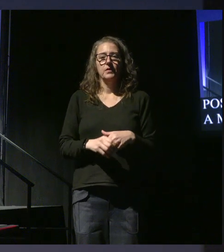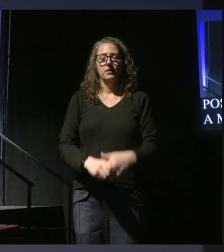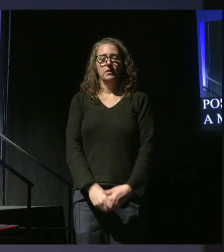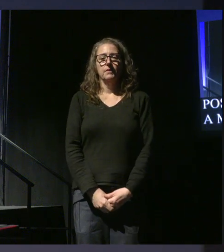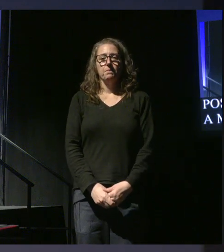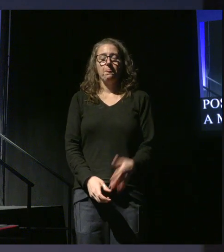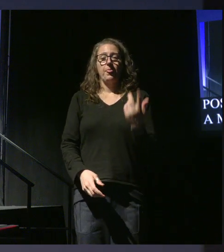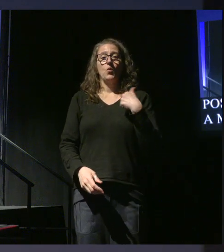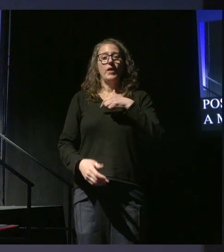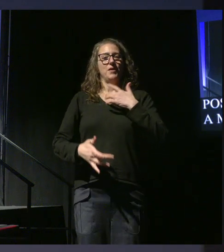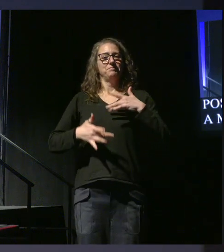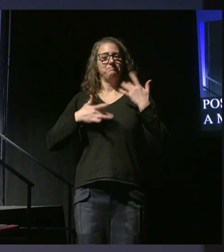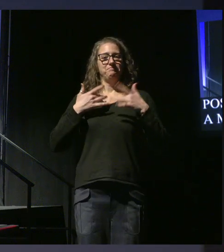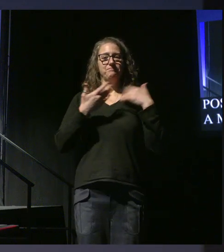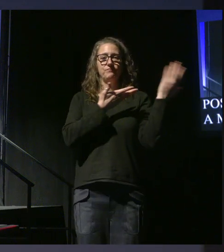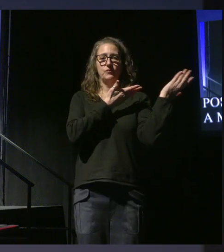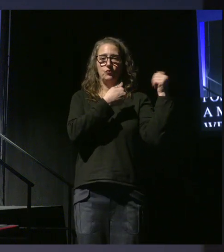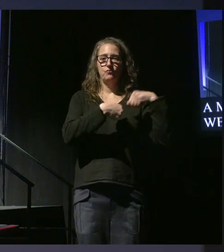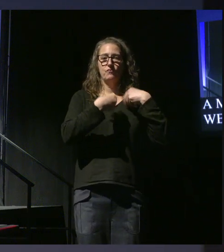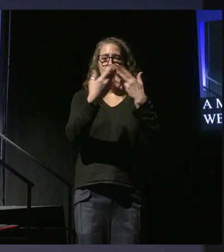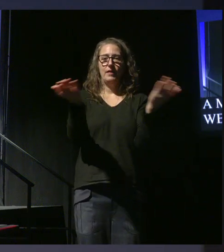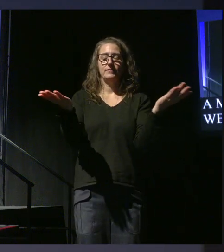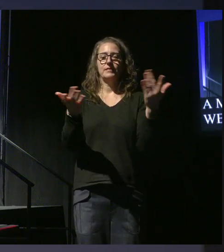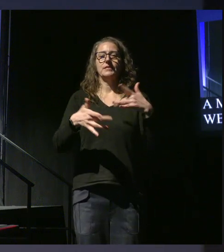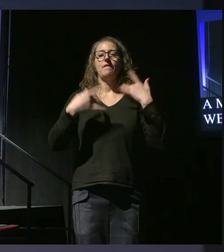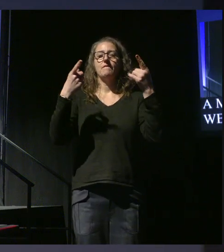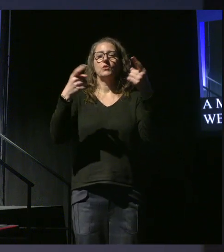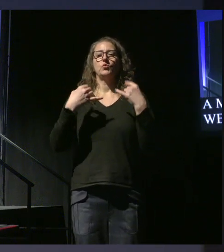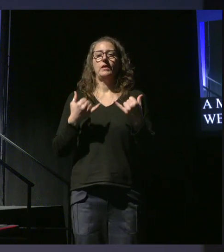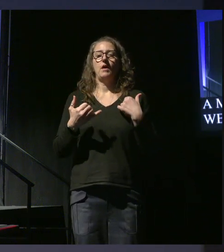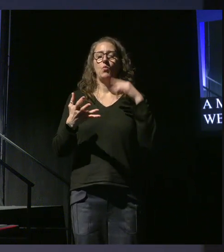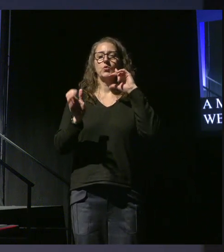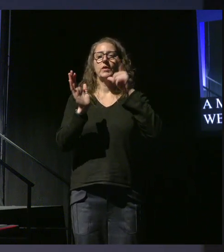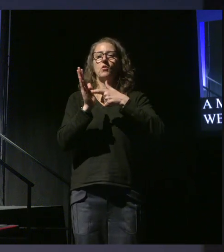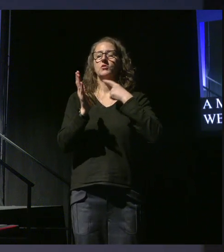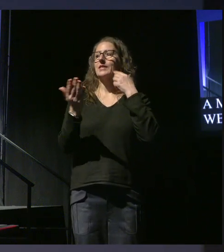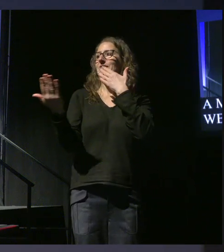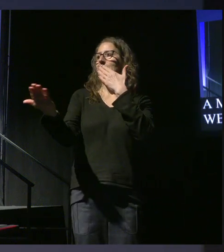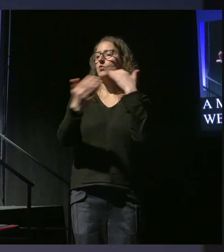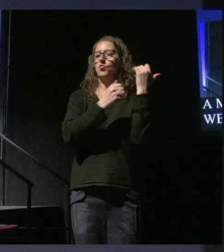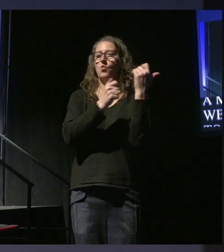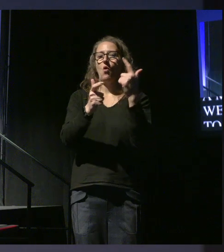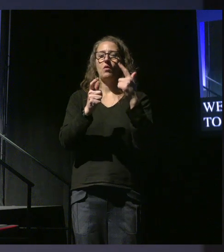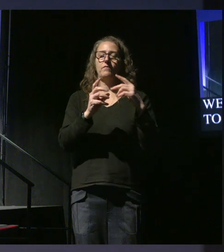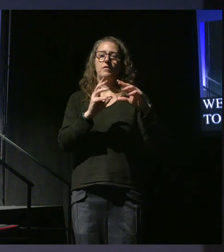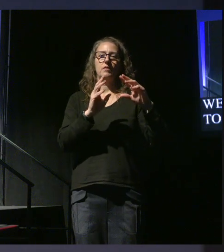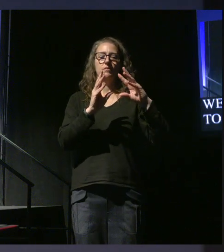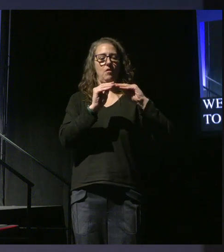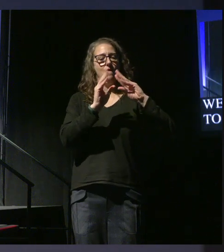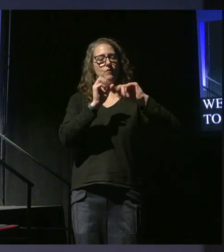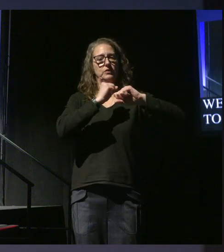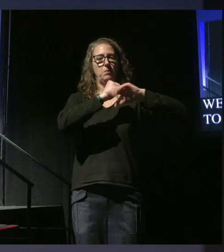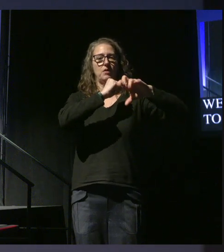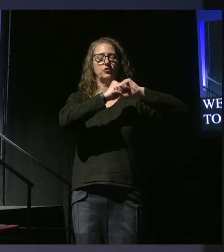We are delighted to bring you this event today. I'd like to acknowledge and thank all of your, our conference sponsors and the literary partner